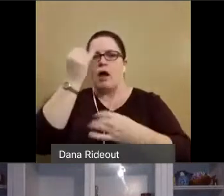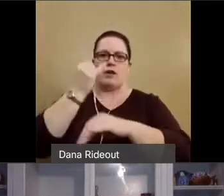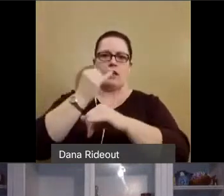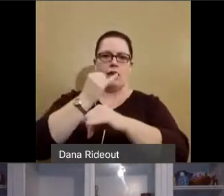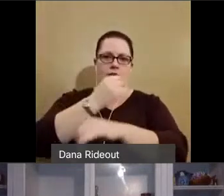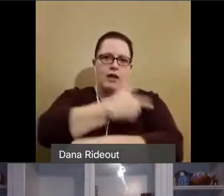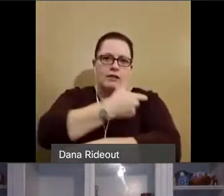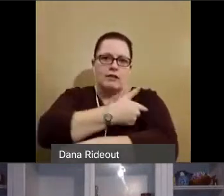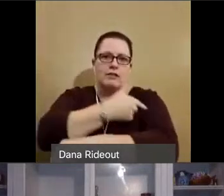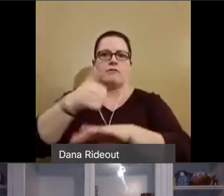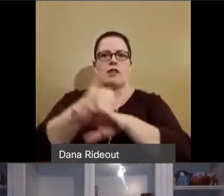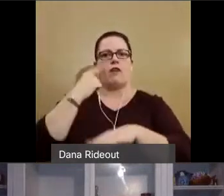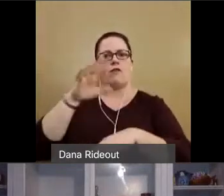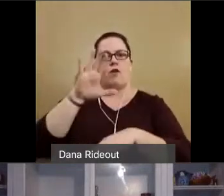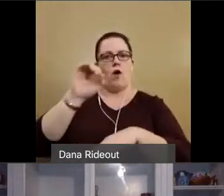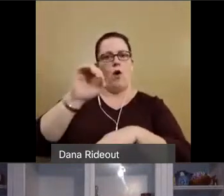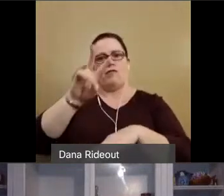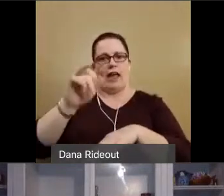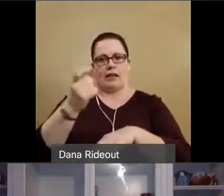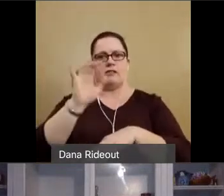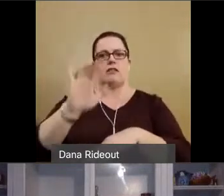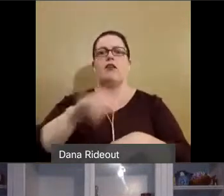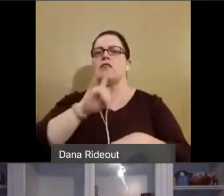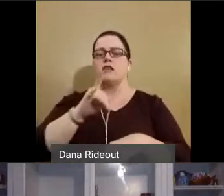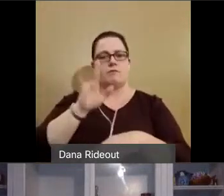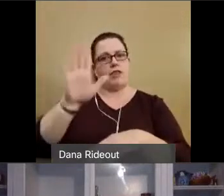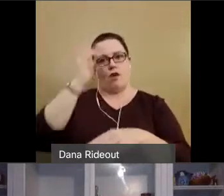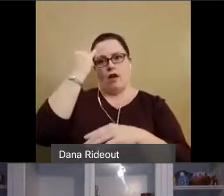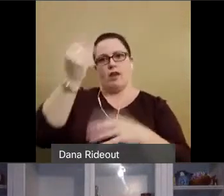This is the idea that vaccine should be available throughout the world.